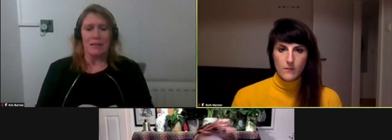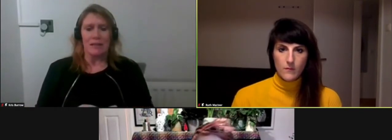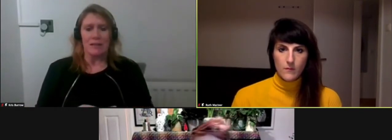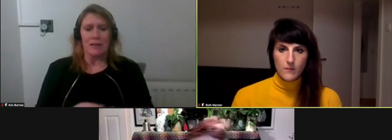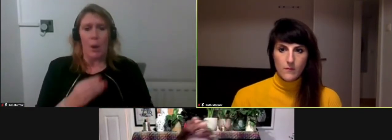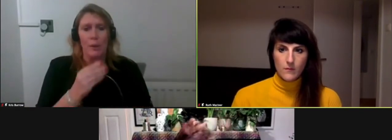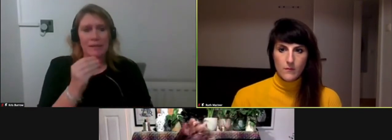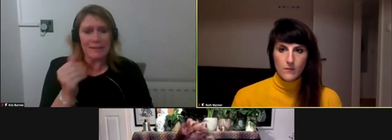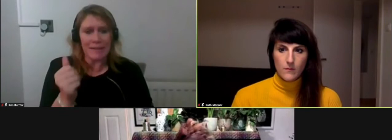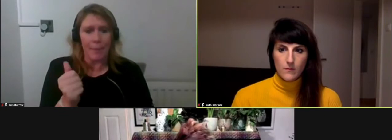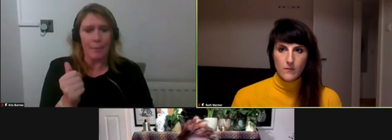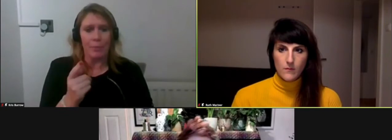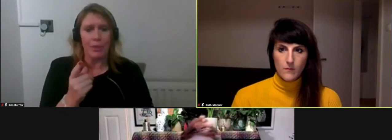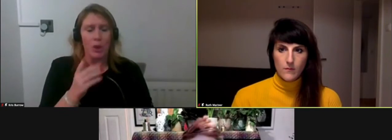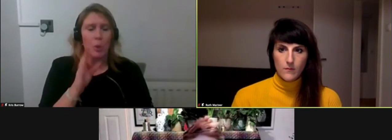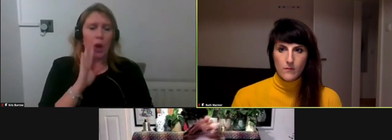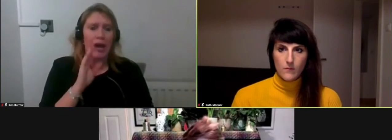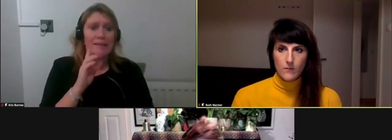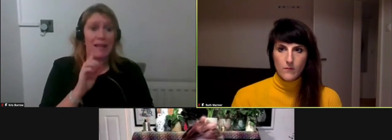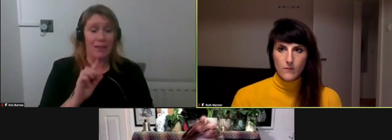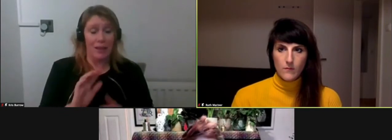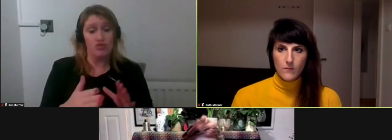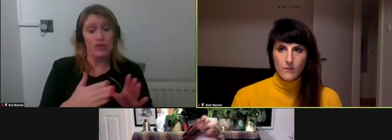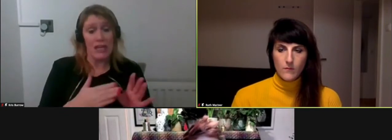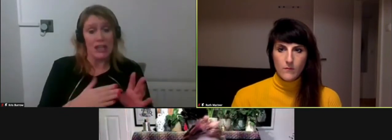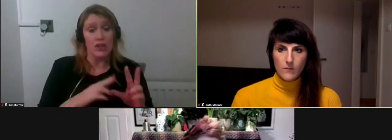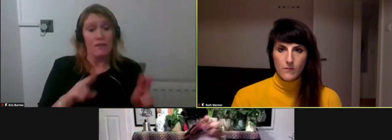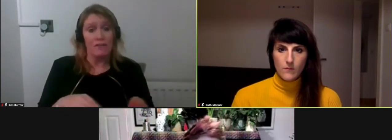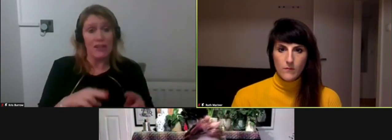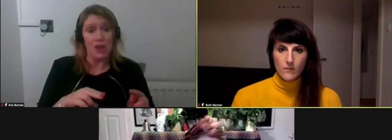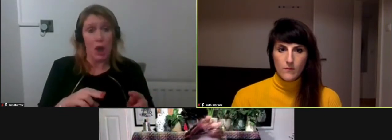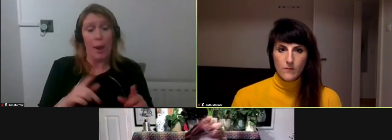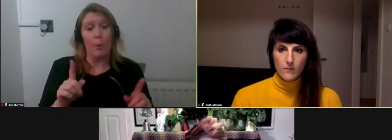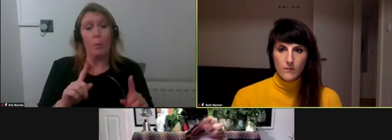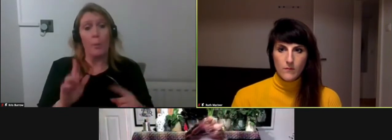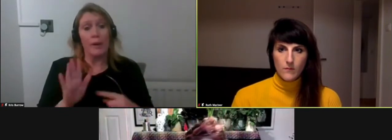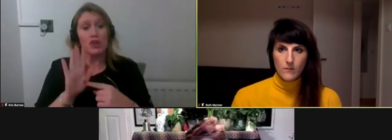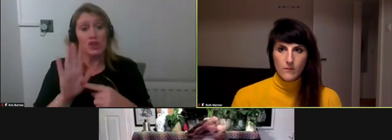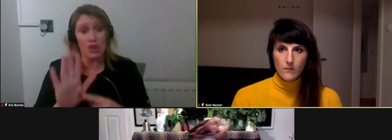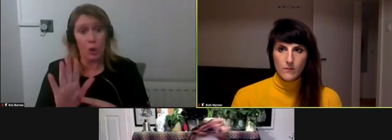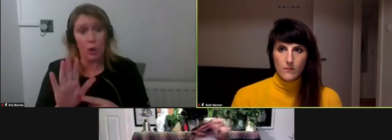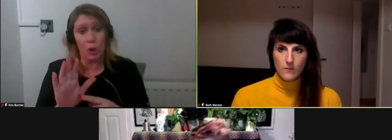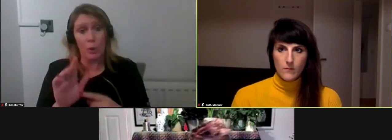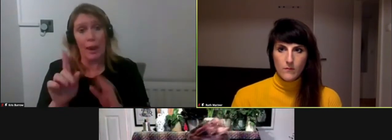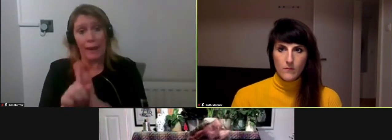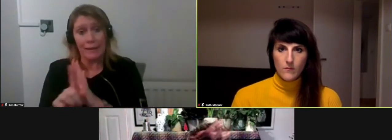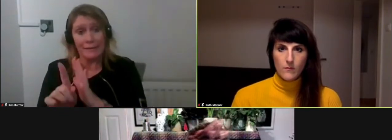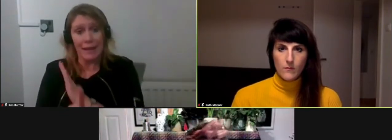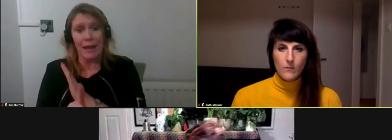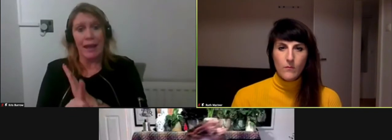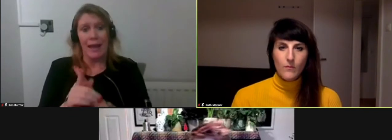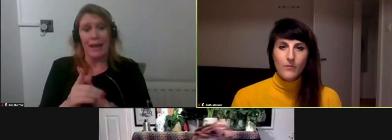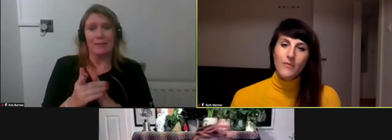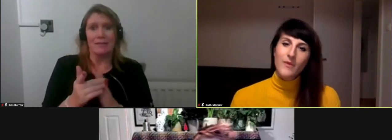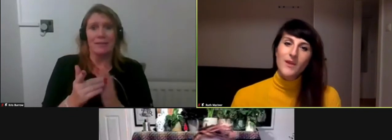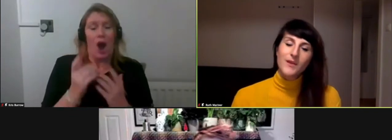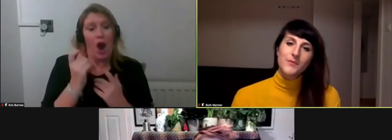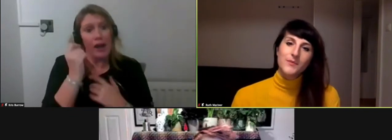and also in the video that we're going to show you, takes on ideas from whale song as well. So that's one of the other